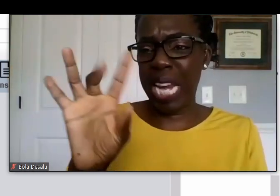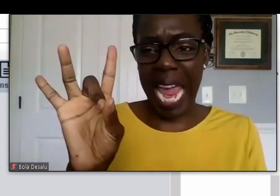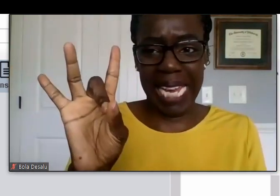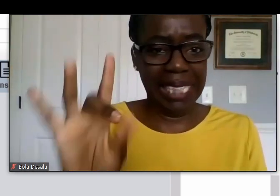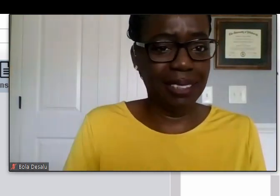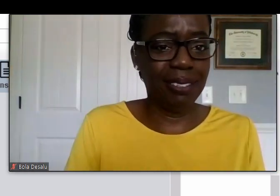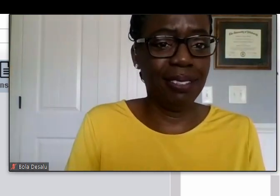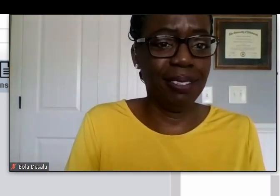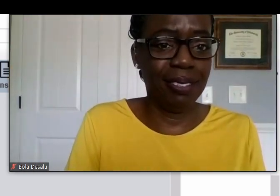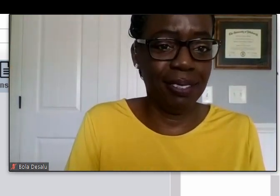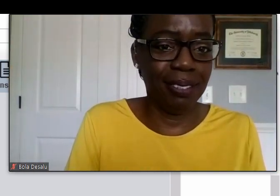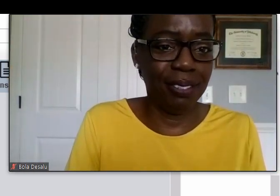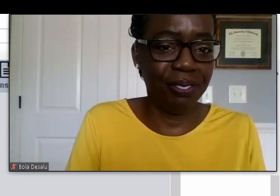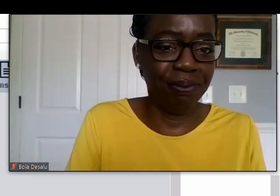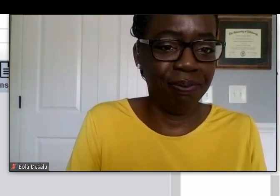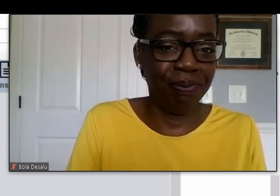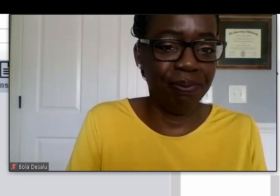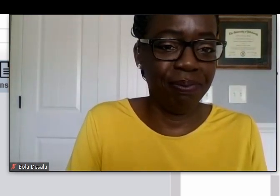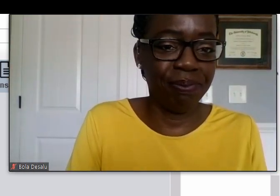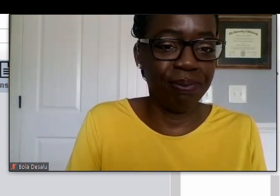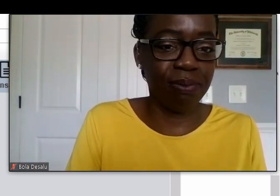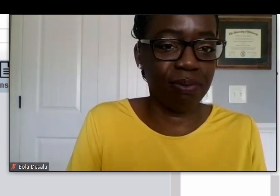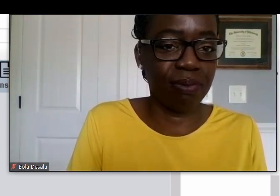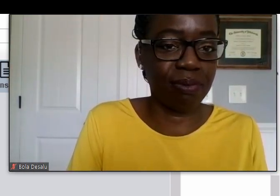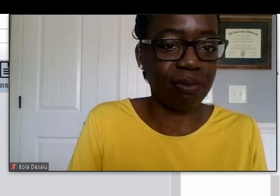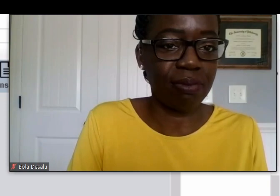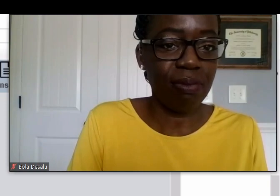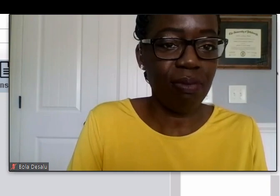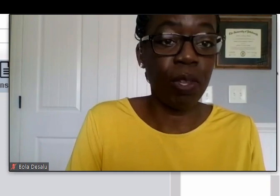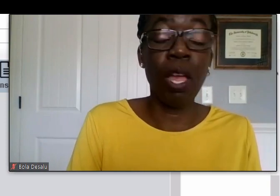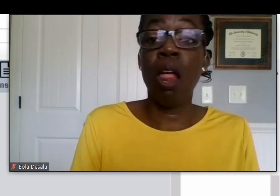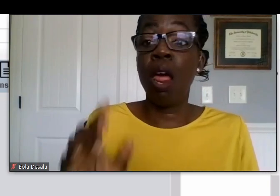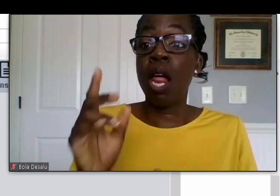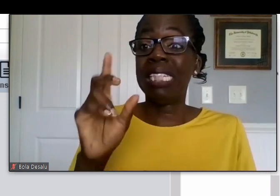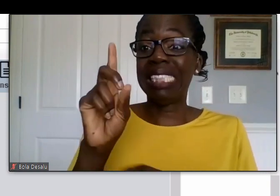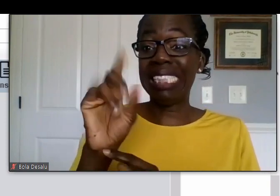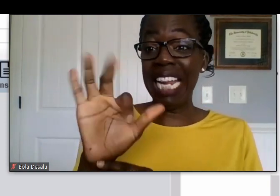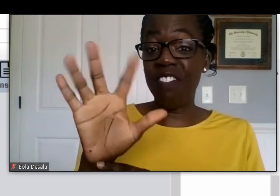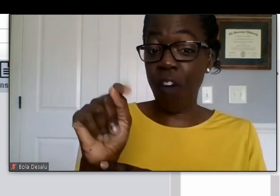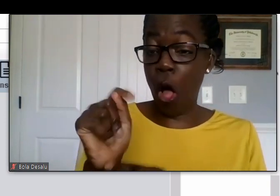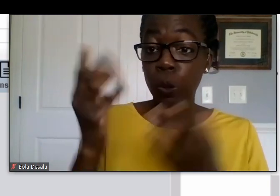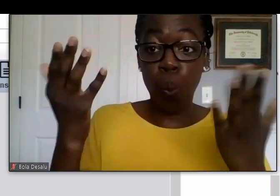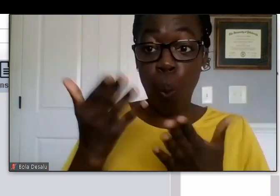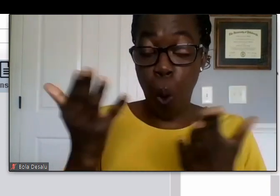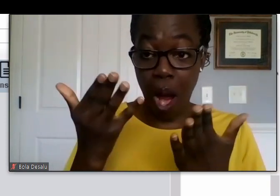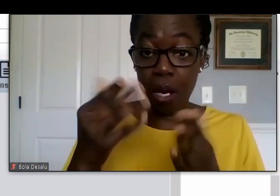if they have any residual vision. So I'm going to pick 48.